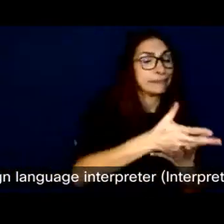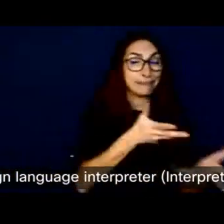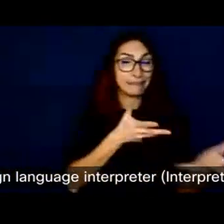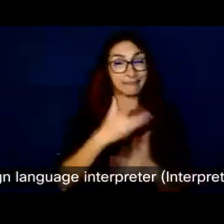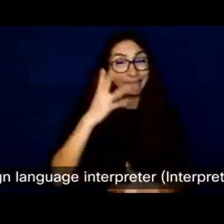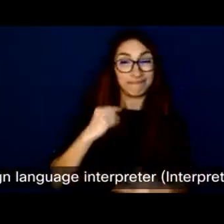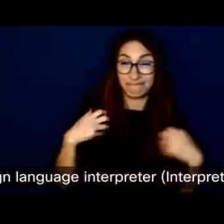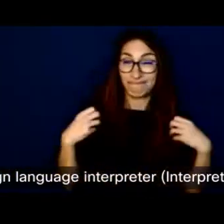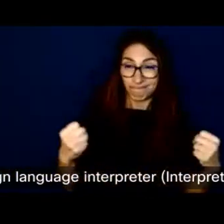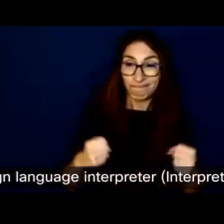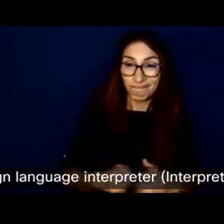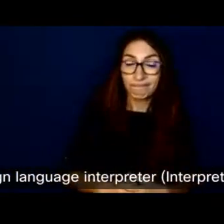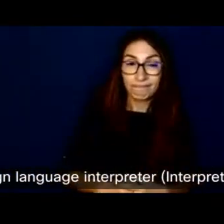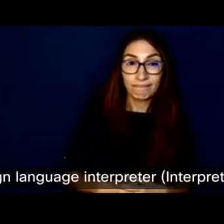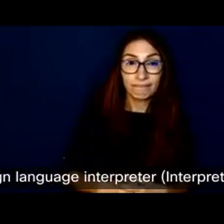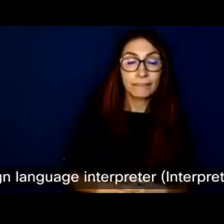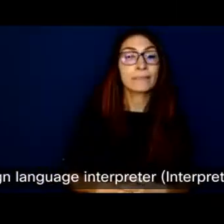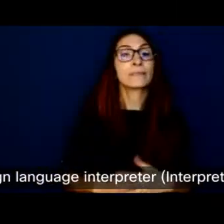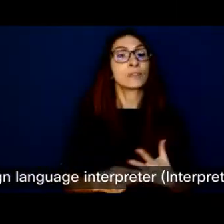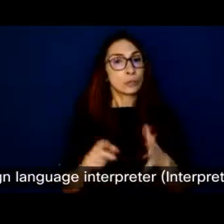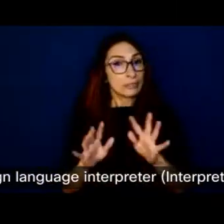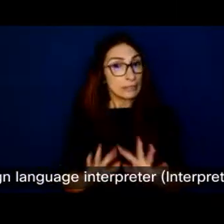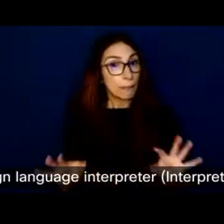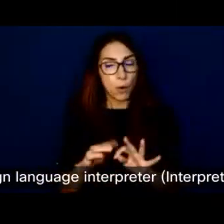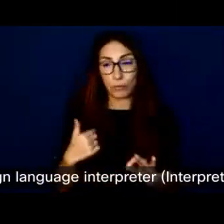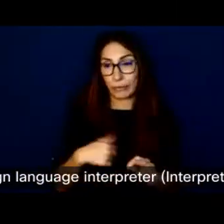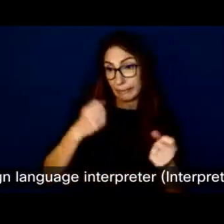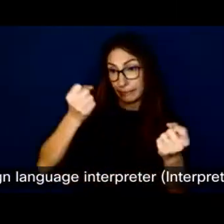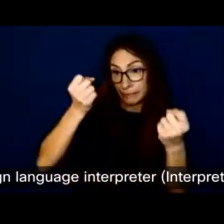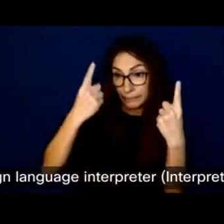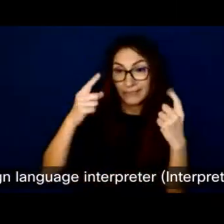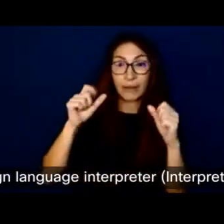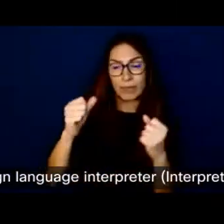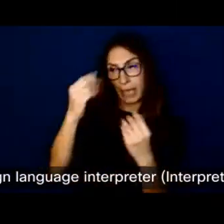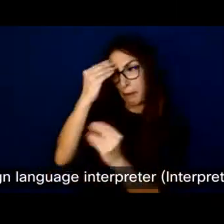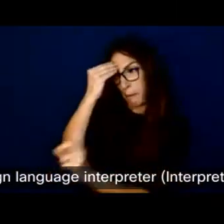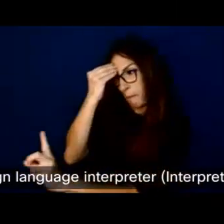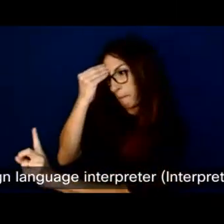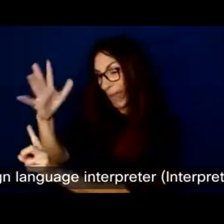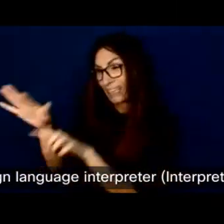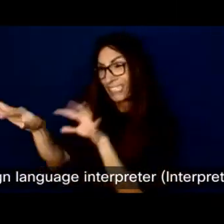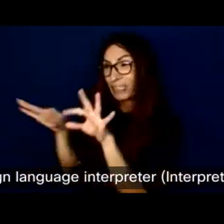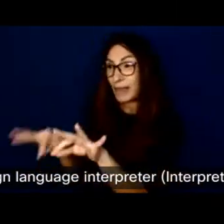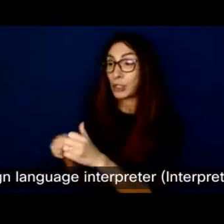an understanding and be able to explain to folks living with HIV, particularly older folks living with HIV, as they